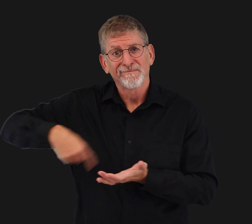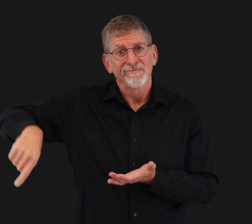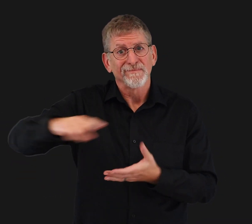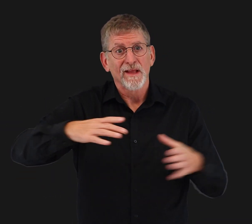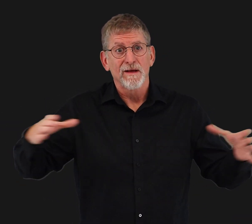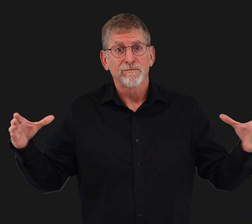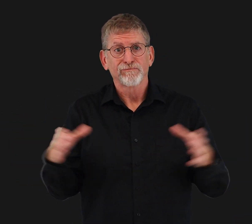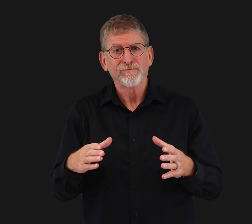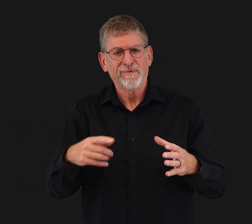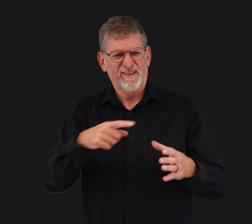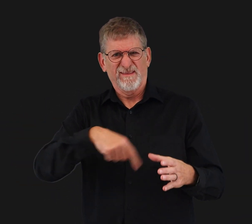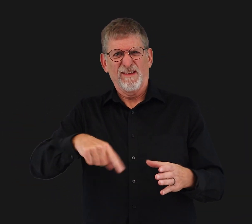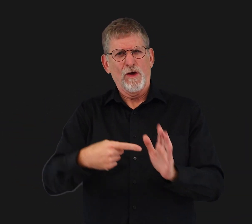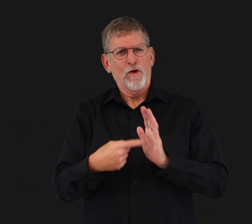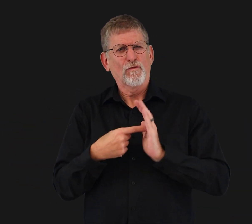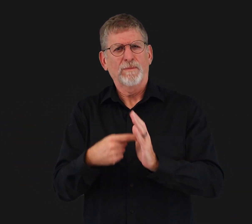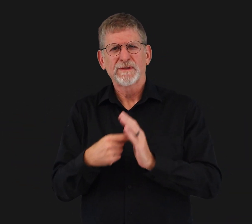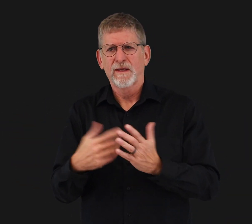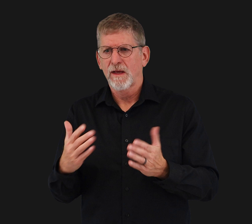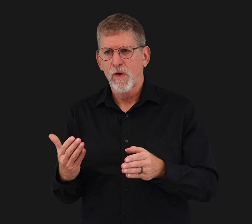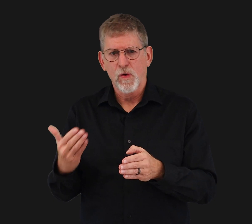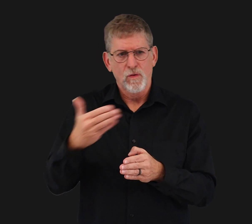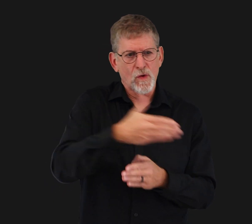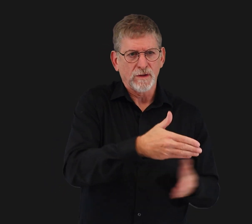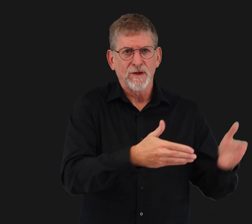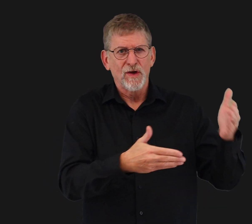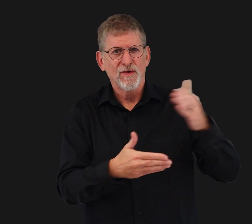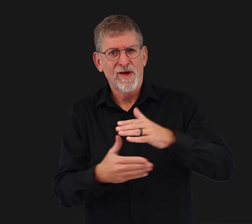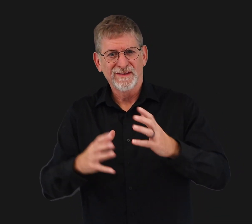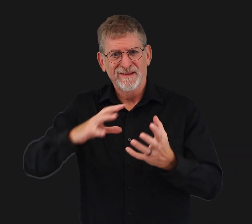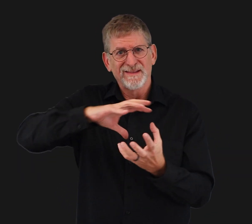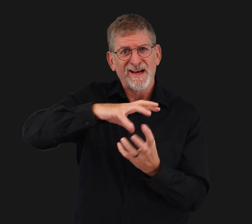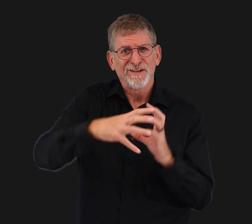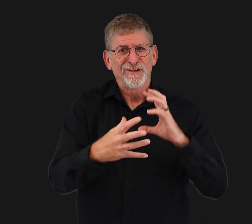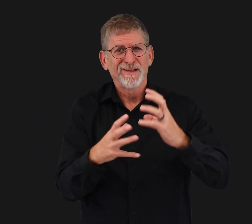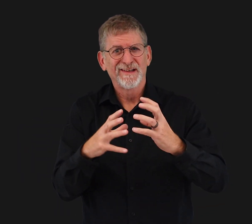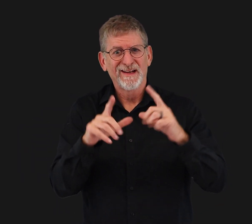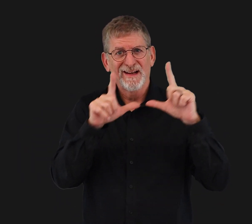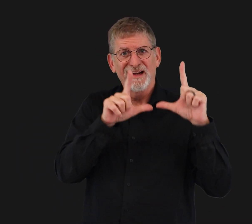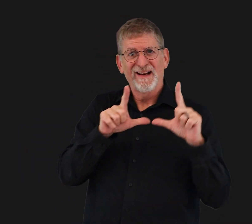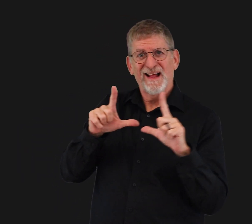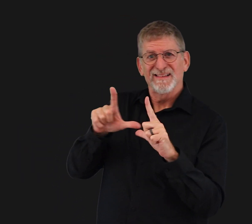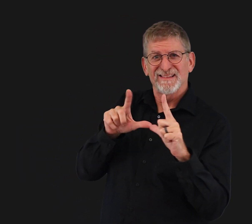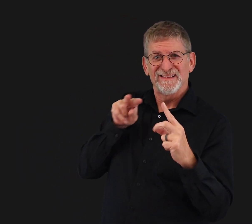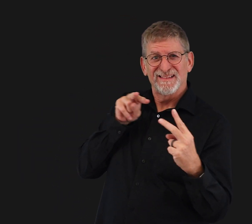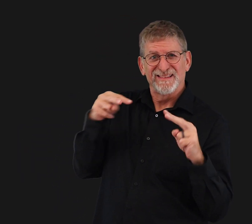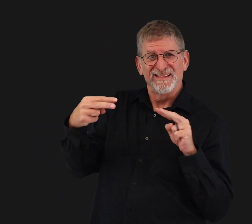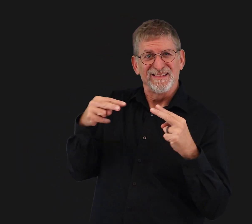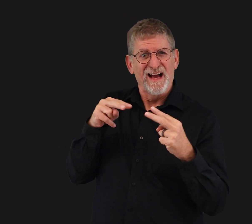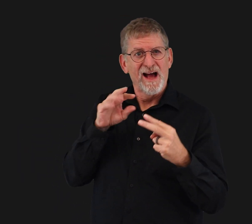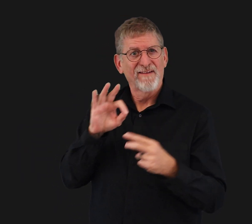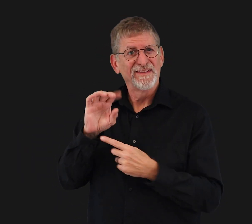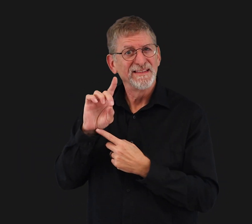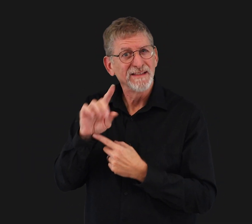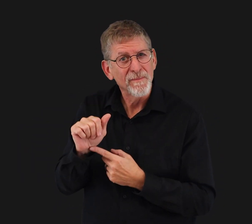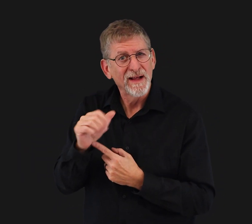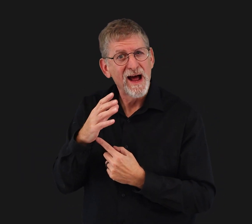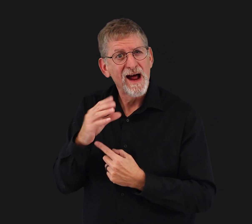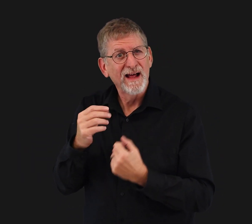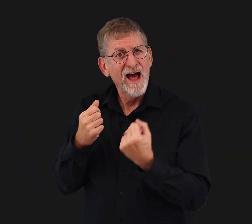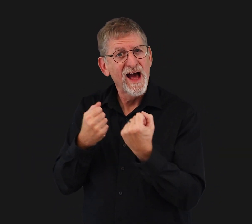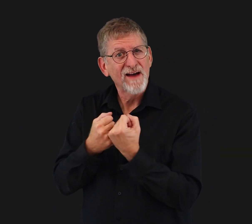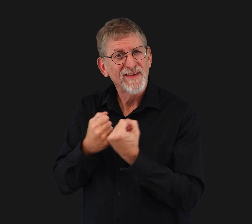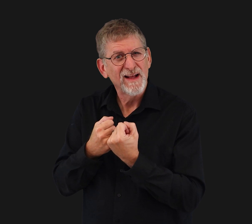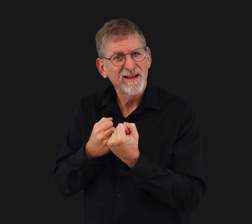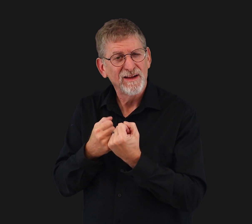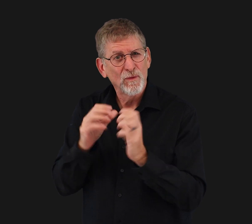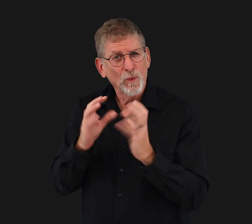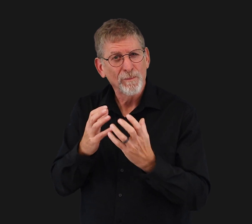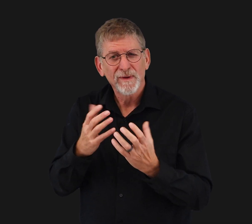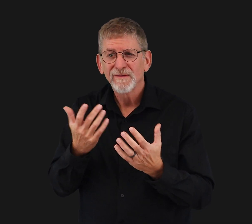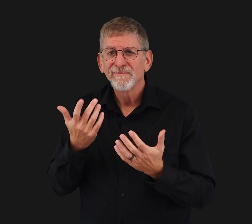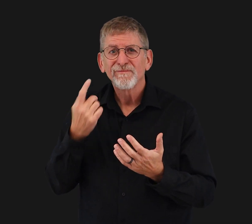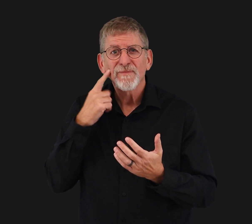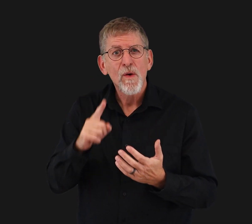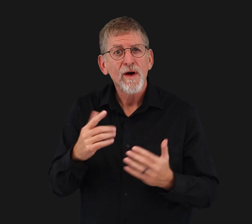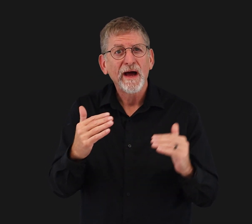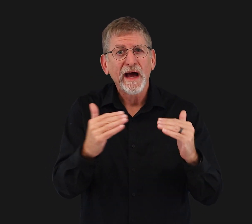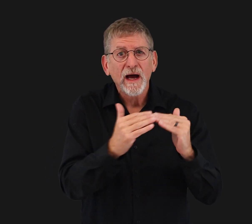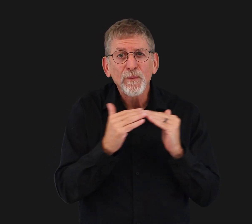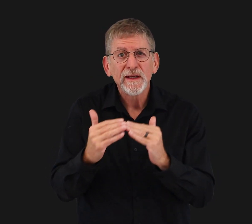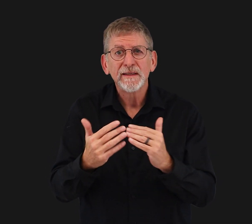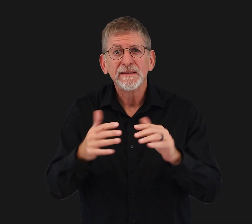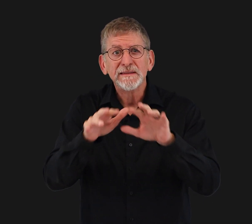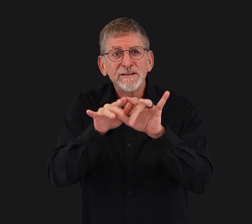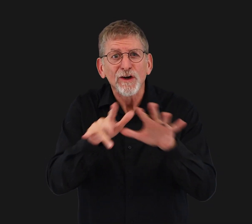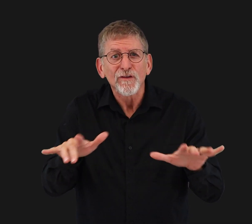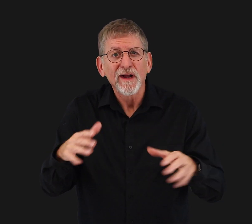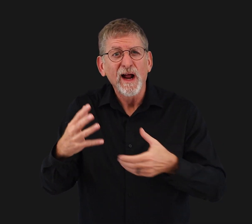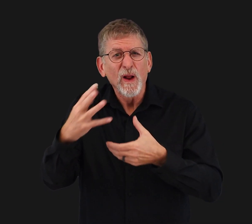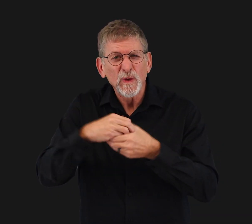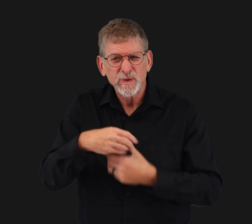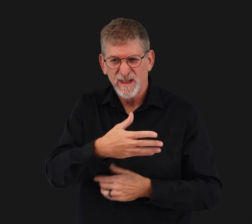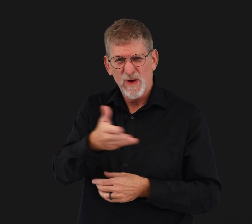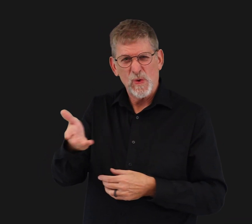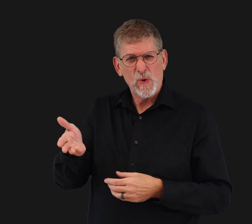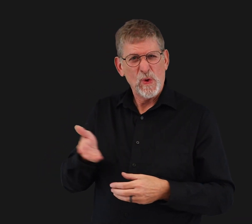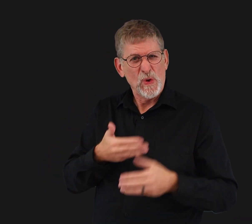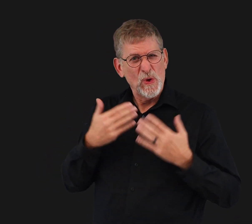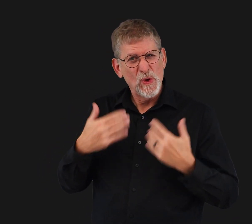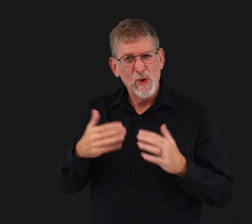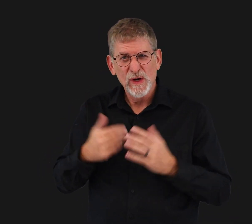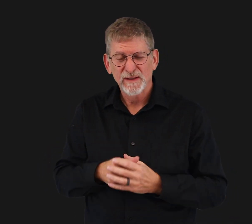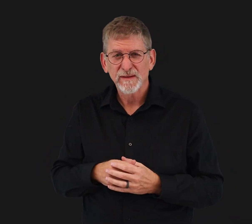Together, they represent a cross-sectional lens of disability and advocacy groups for equality, diversity and inclusion.